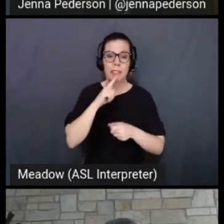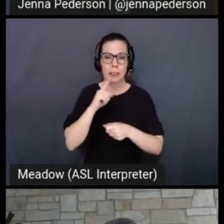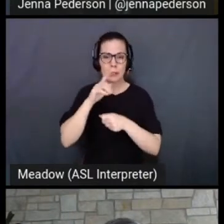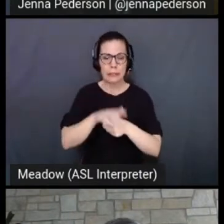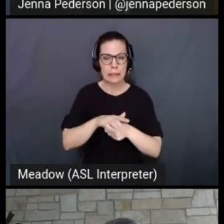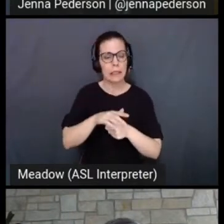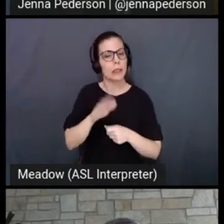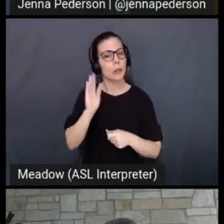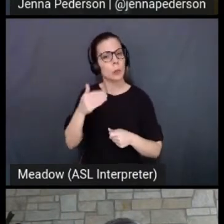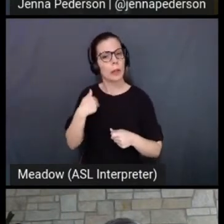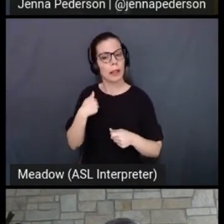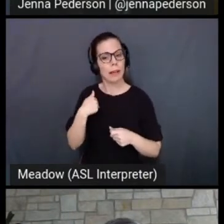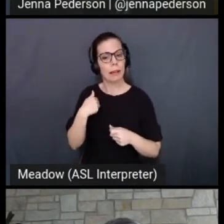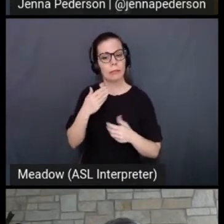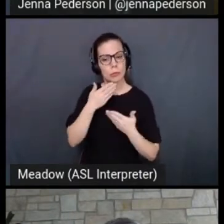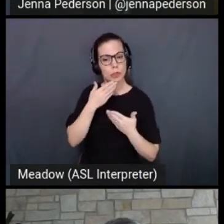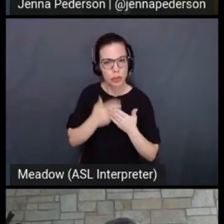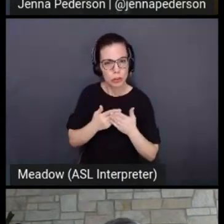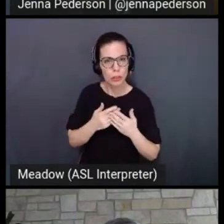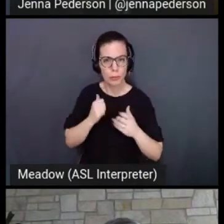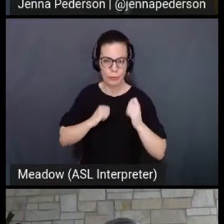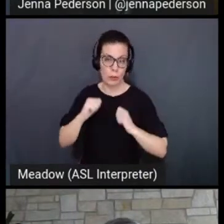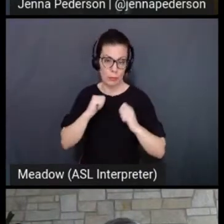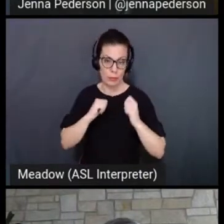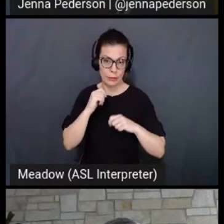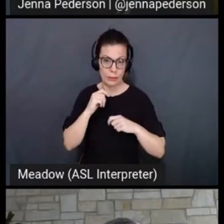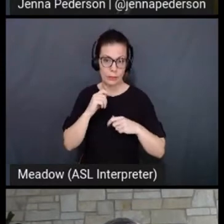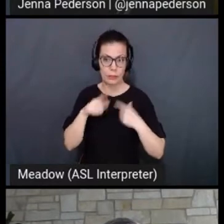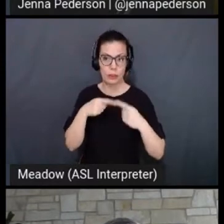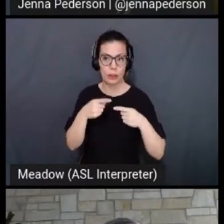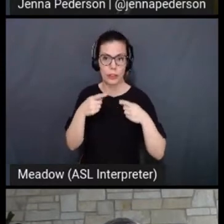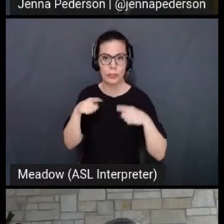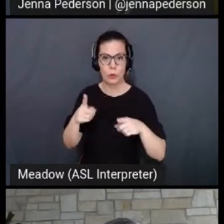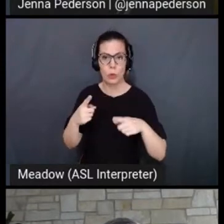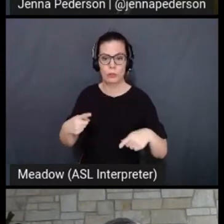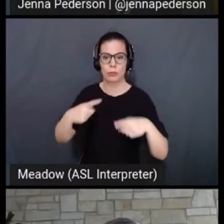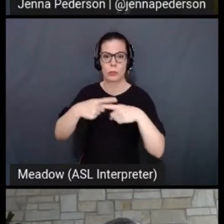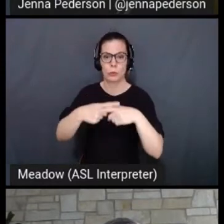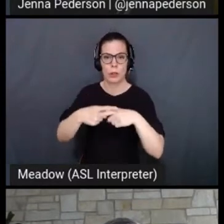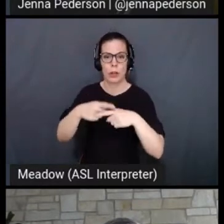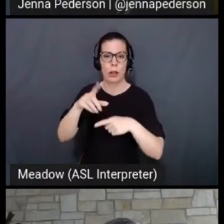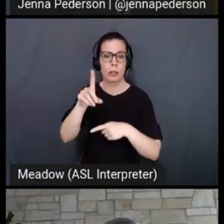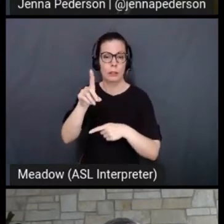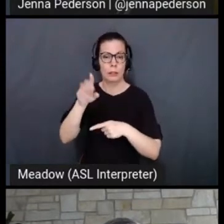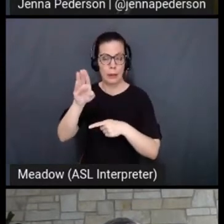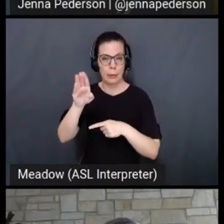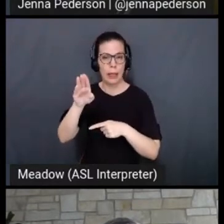very, very good performance when you're doing across database queries, right?